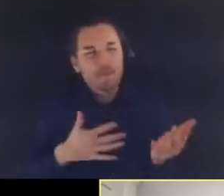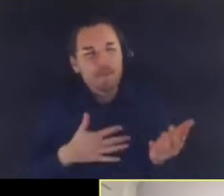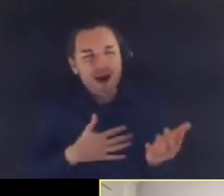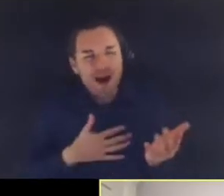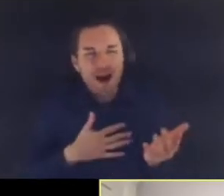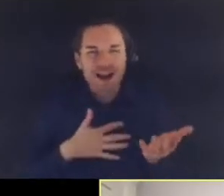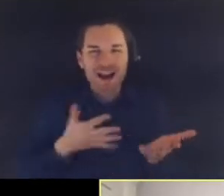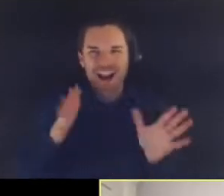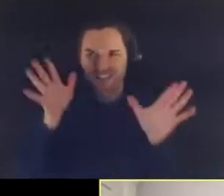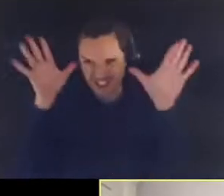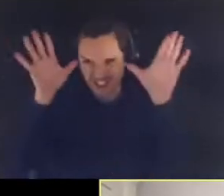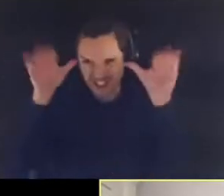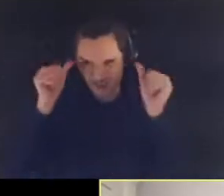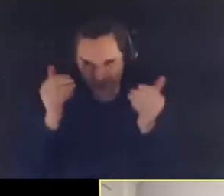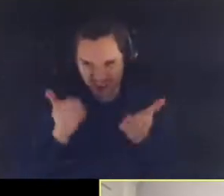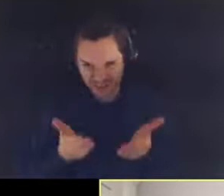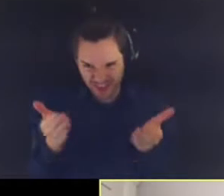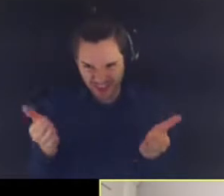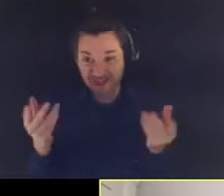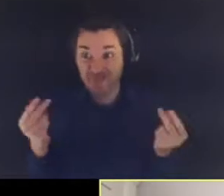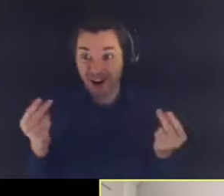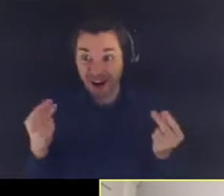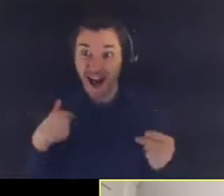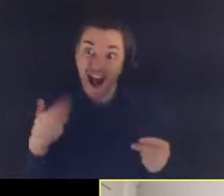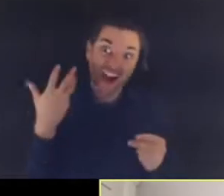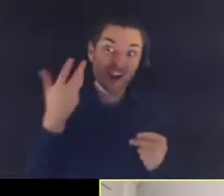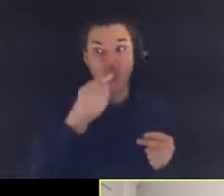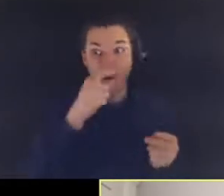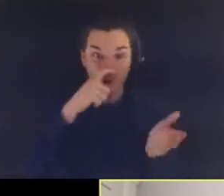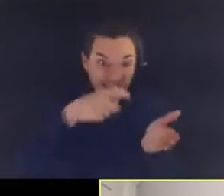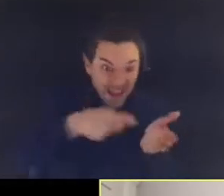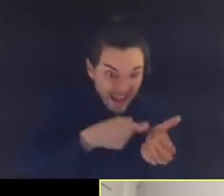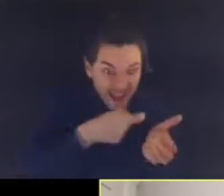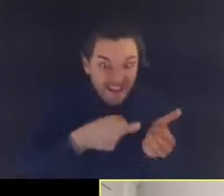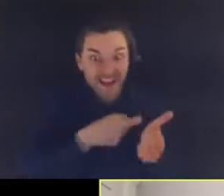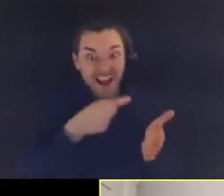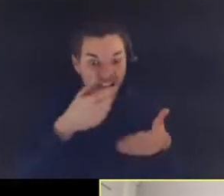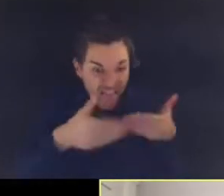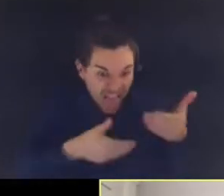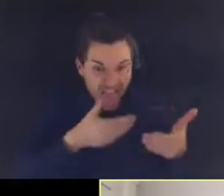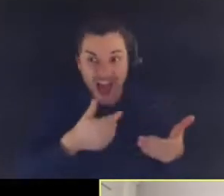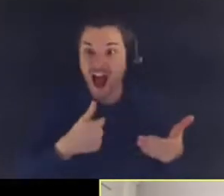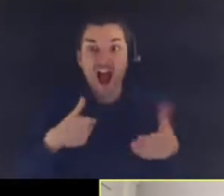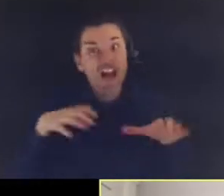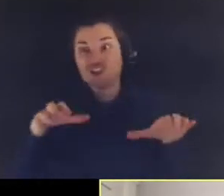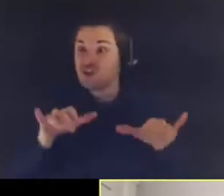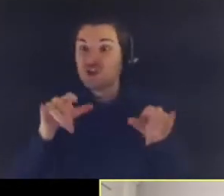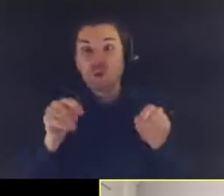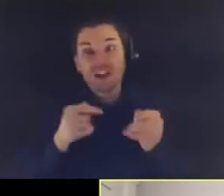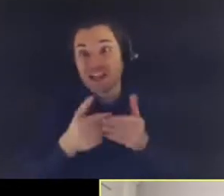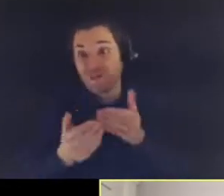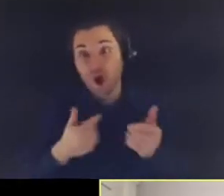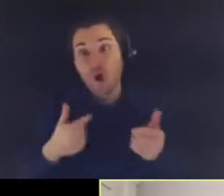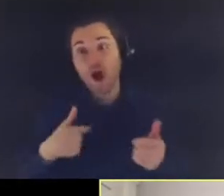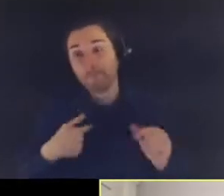that I go caging. I do all these things even though I pay for it with fatigue and pain,